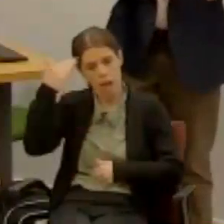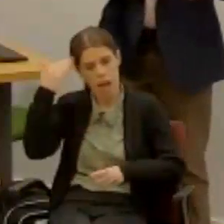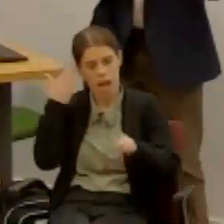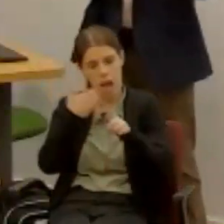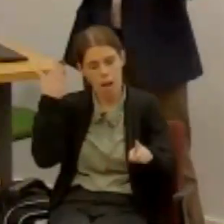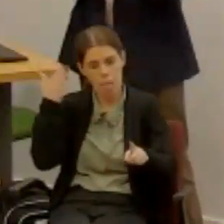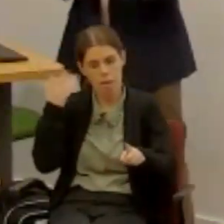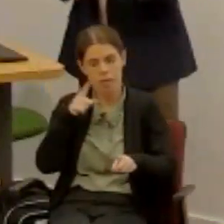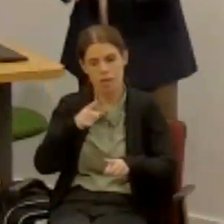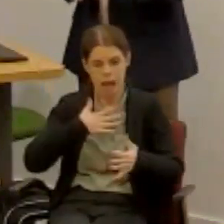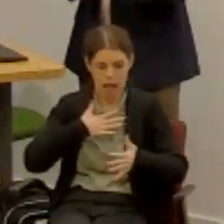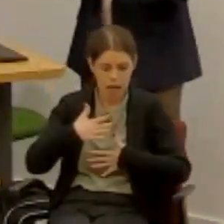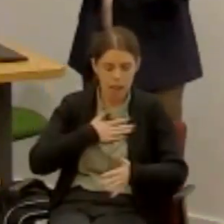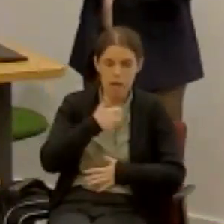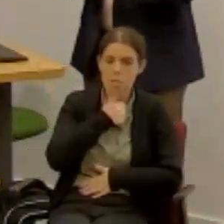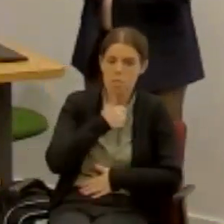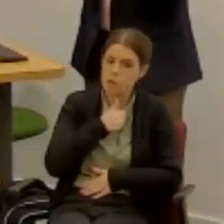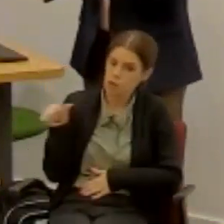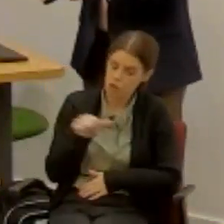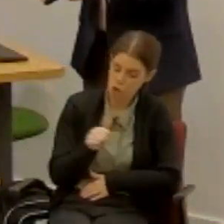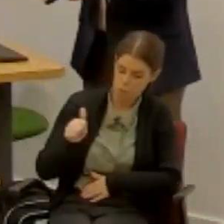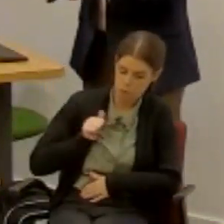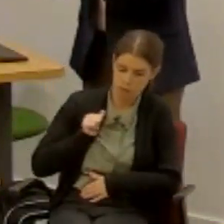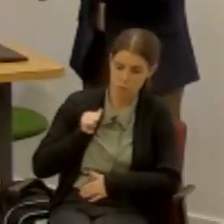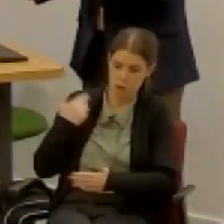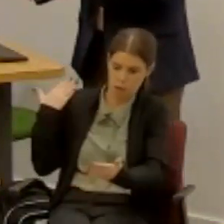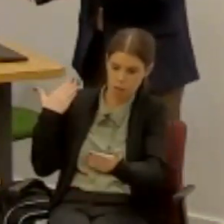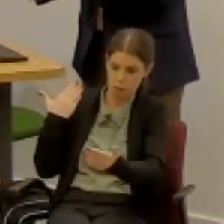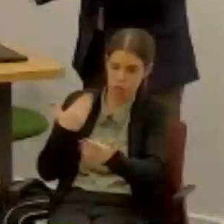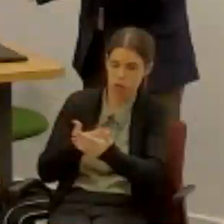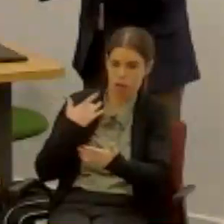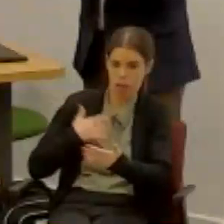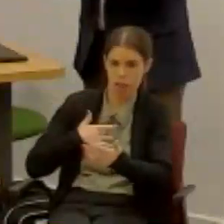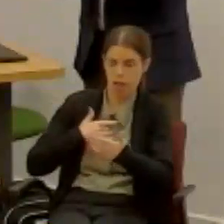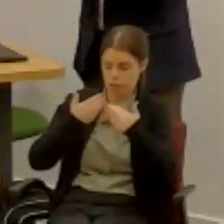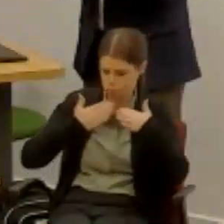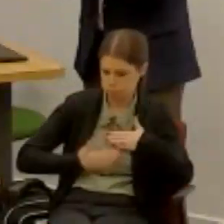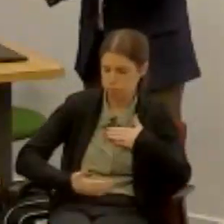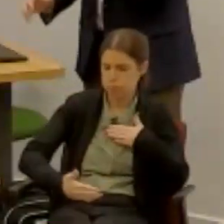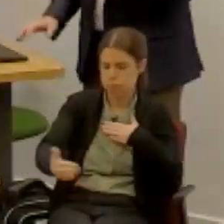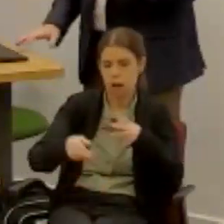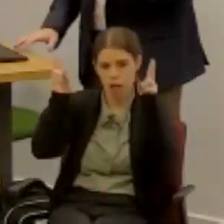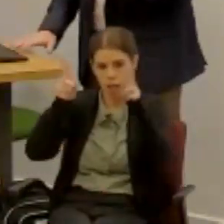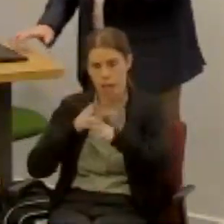So healthy man should be Expected long and healthy layers, with little to no dementia or less dementia on their role.